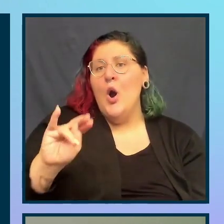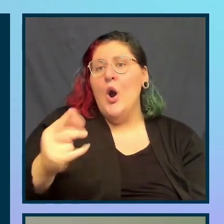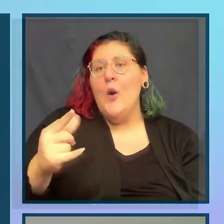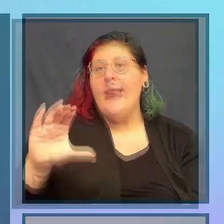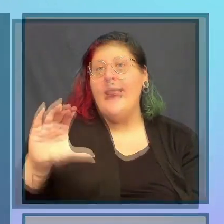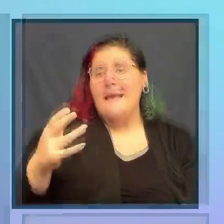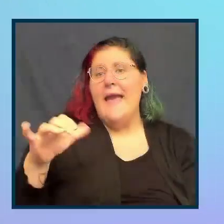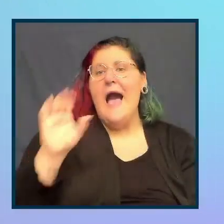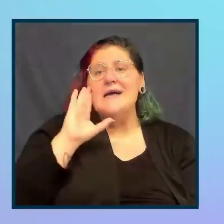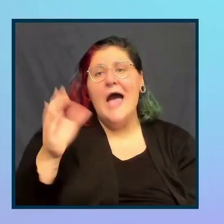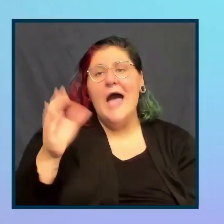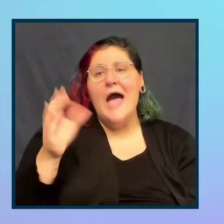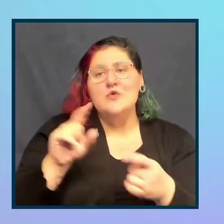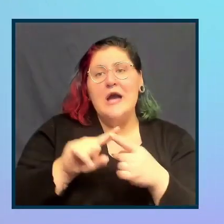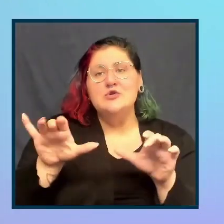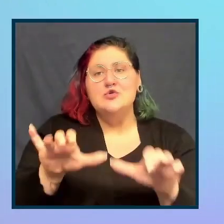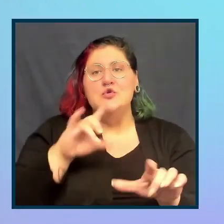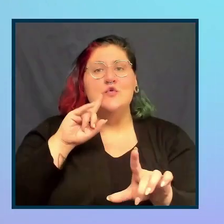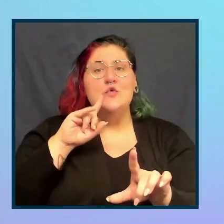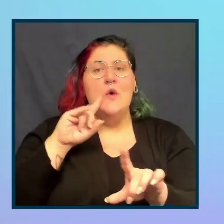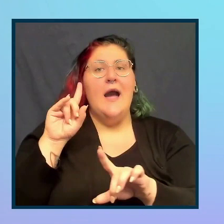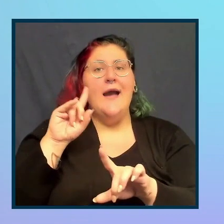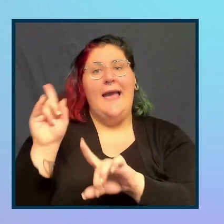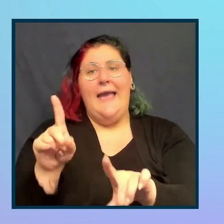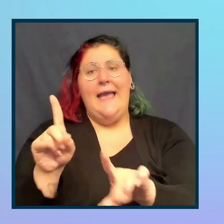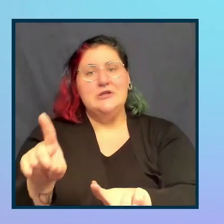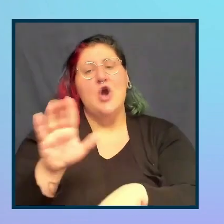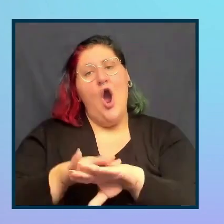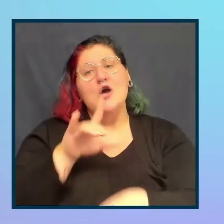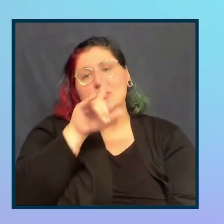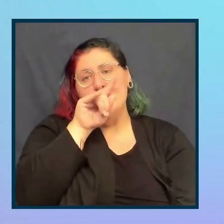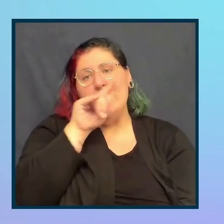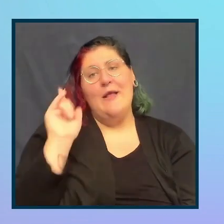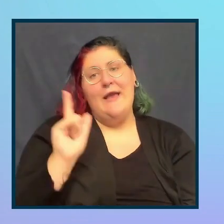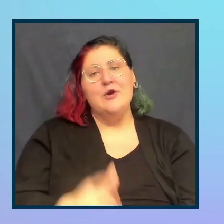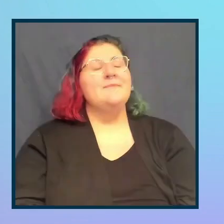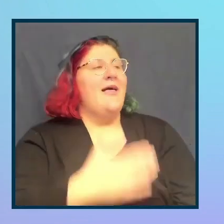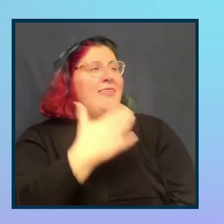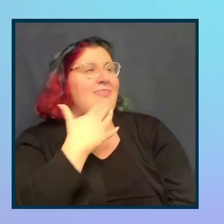Thanks so much, Sarah. Really appreciate you motoring through this thing. You did a fantastic job.